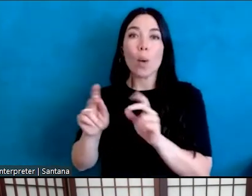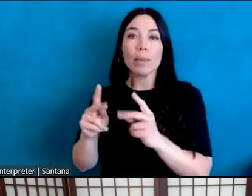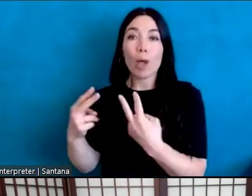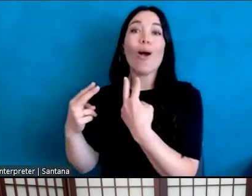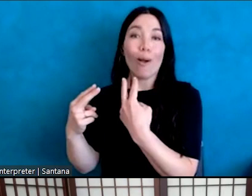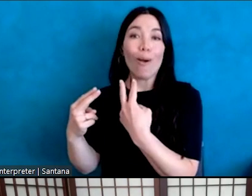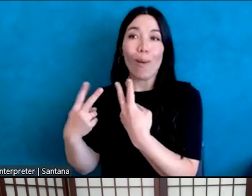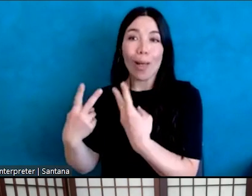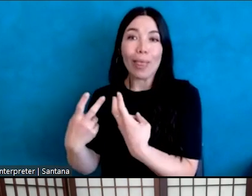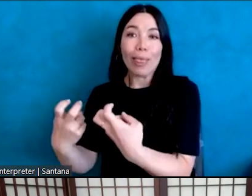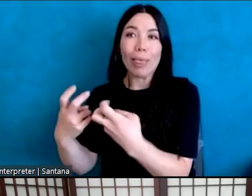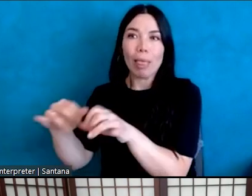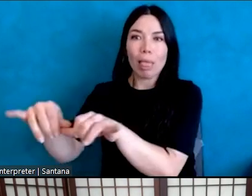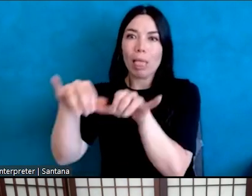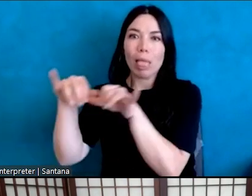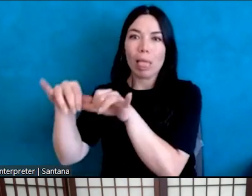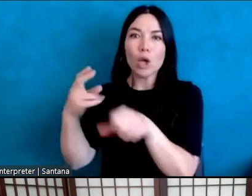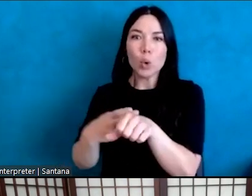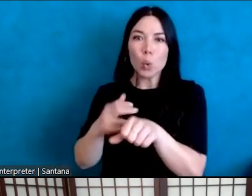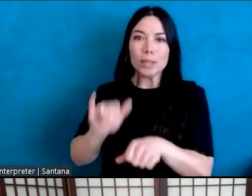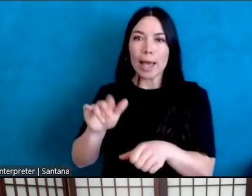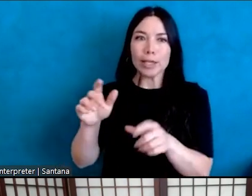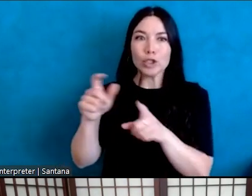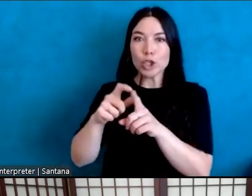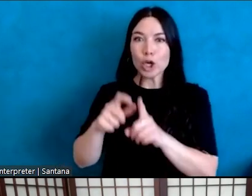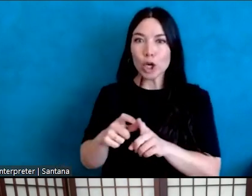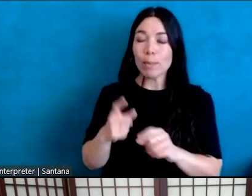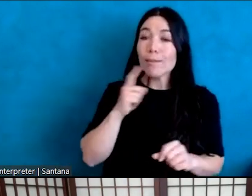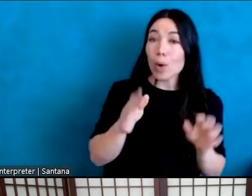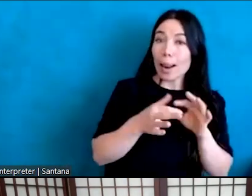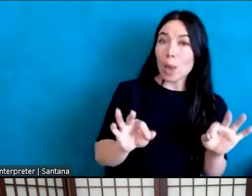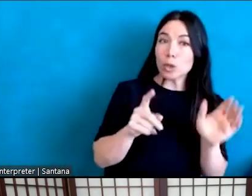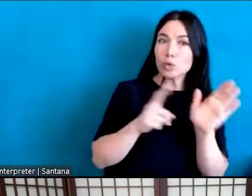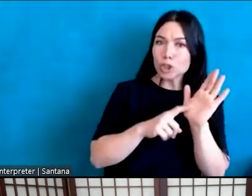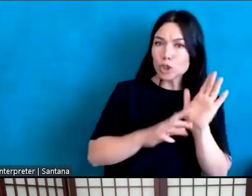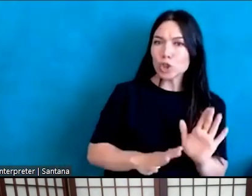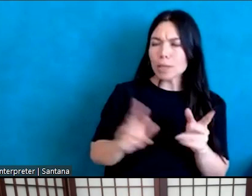For language researchers, such as those who engage in the language documentation practices I talked about a few minutes ago.